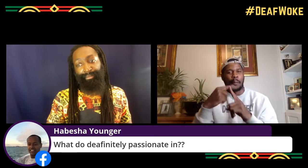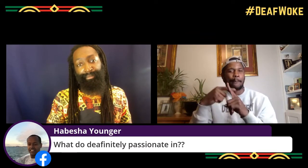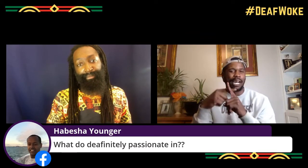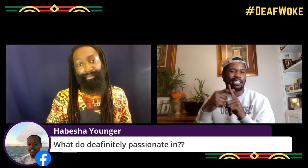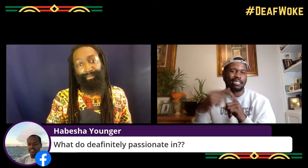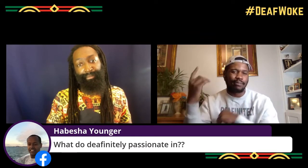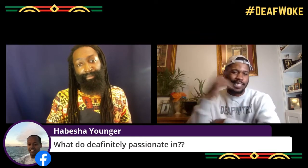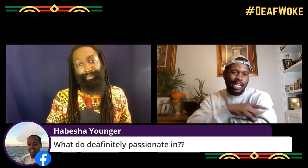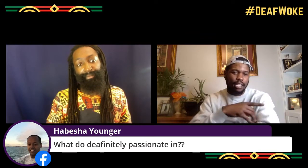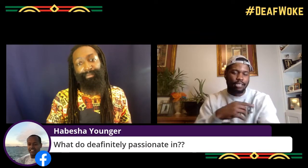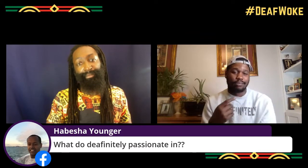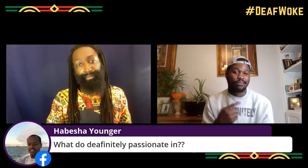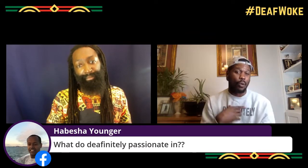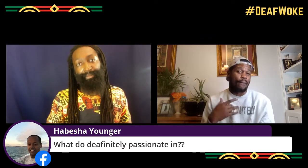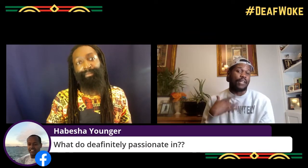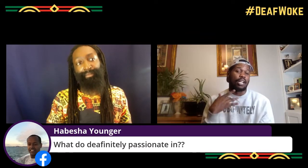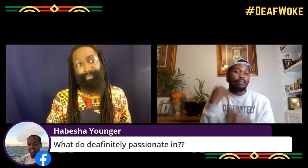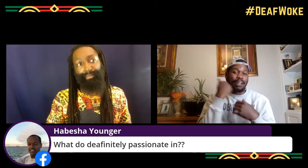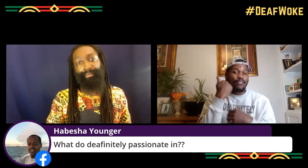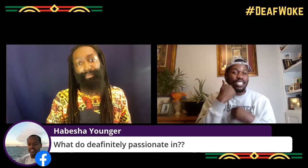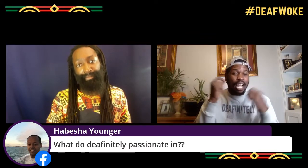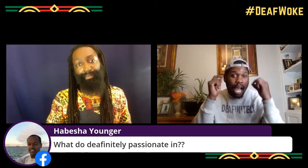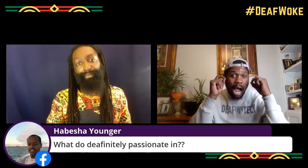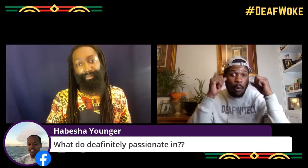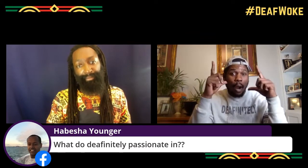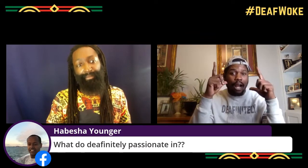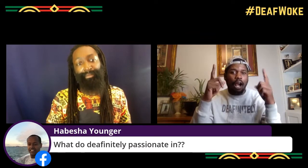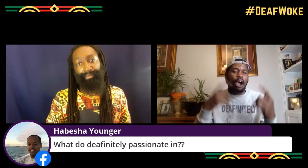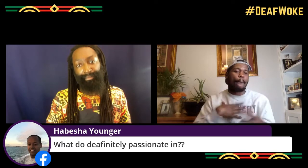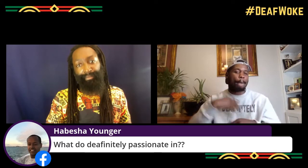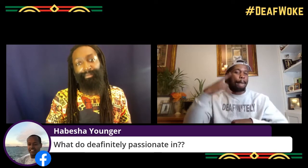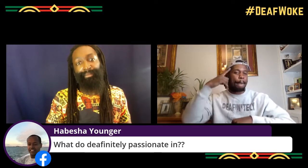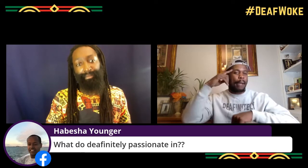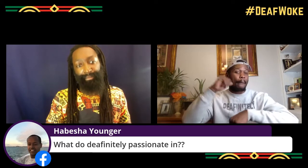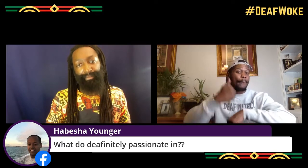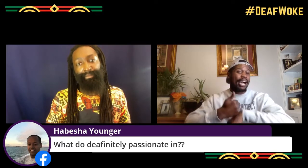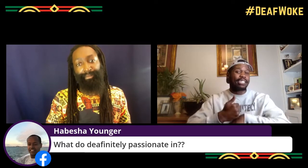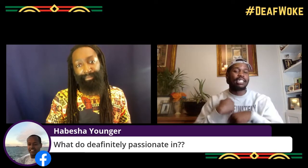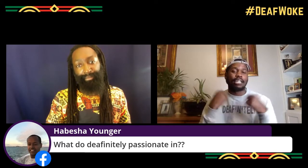You know honestly I feel every day we should have a positive day. Every day, wake up,